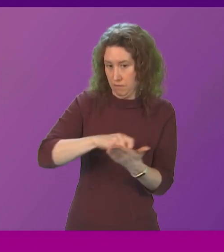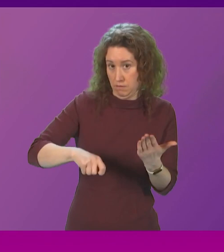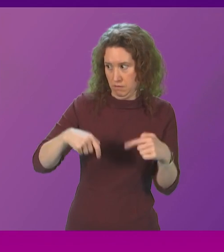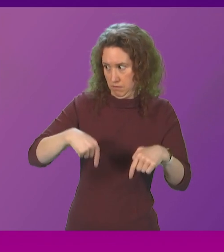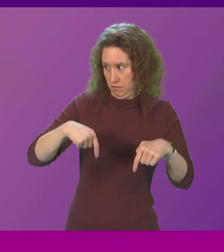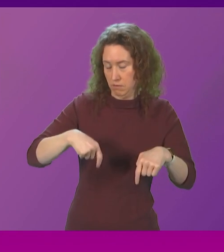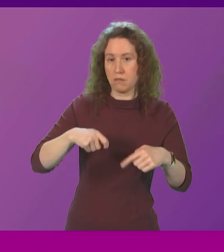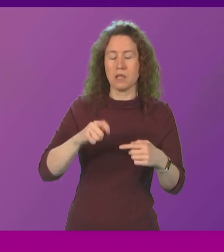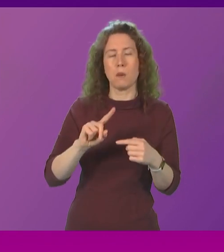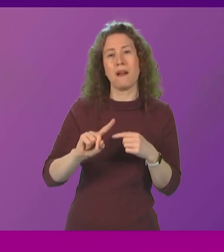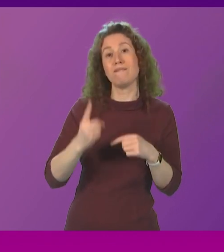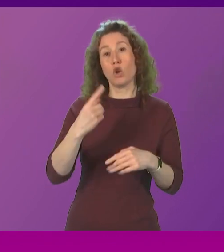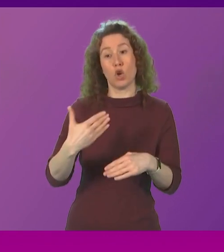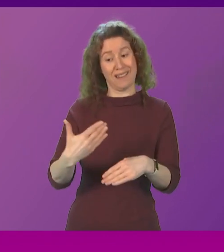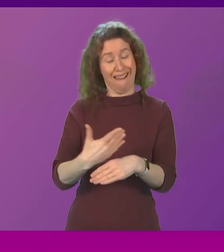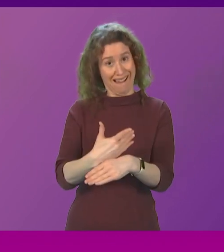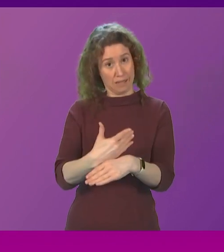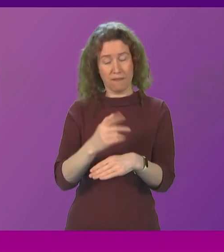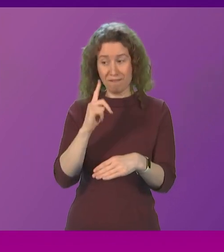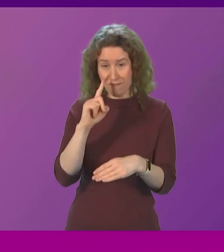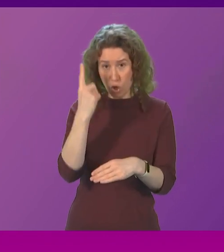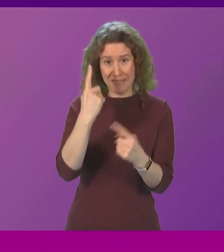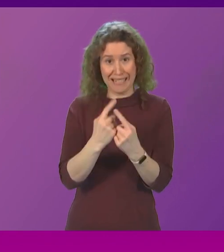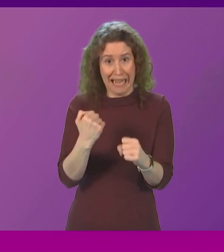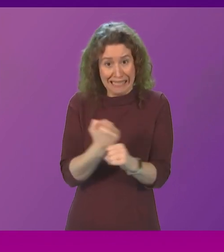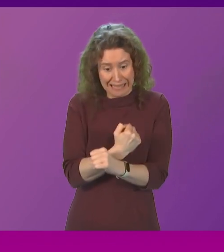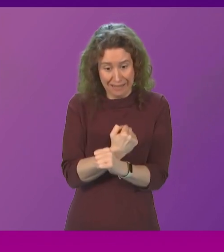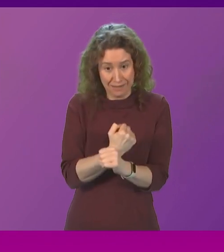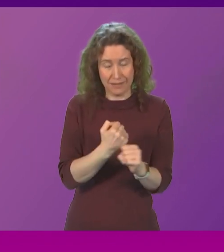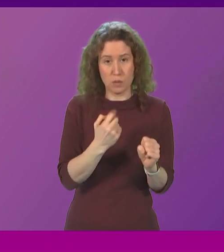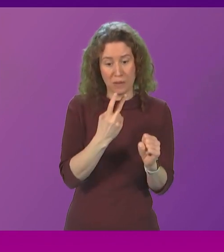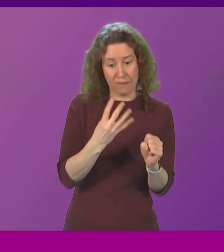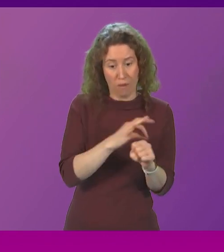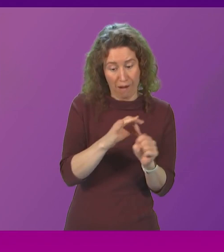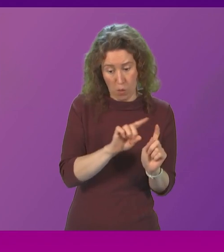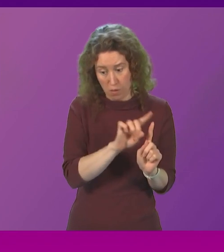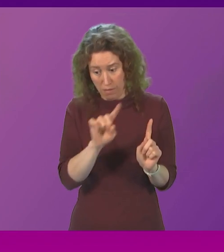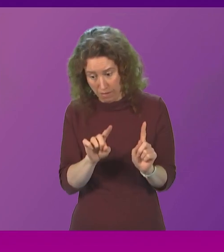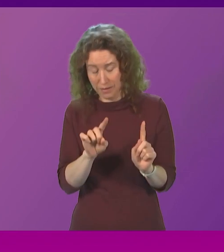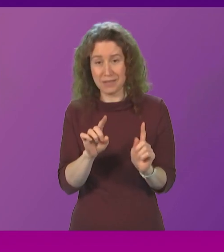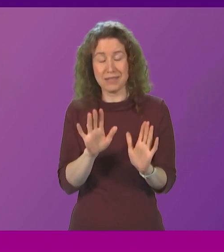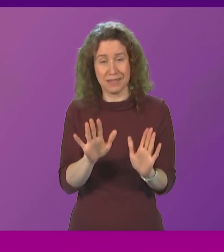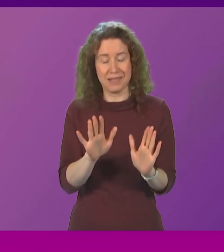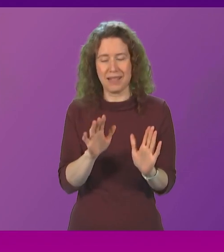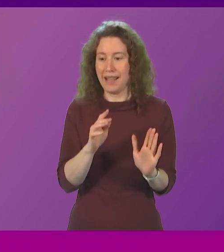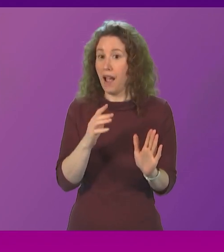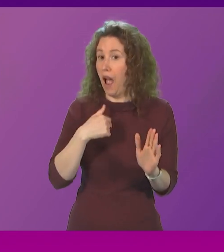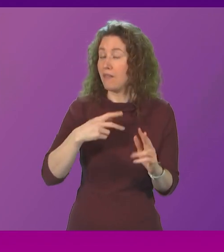My first act, just about 24 hours after being sworn in, is not to just double the fuel insecurity